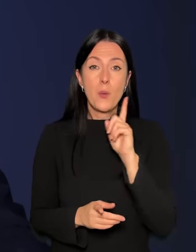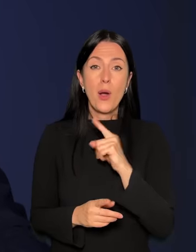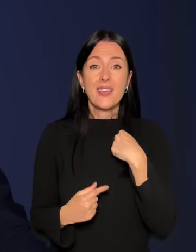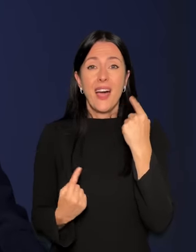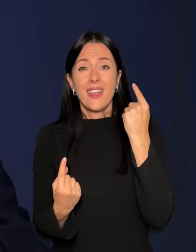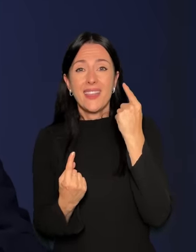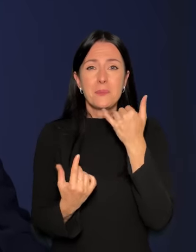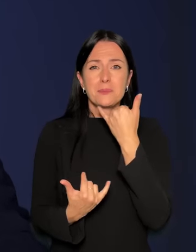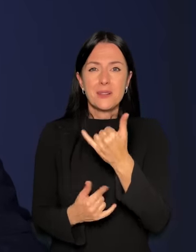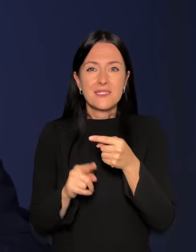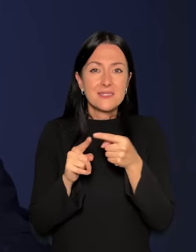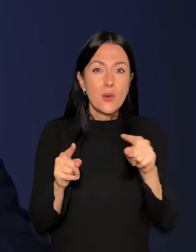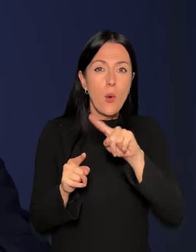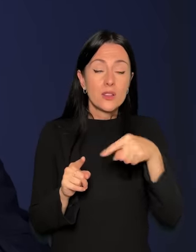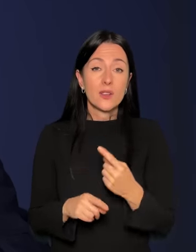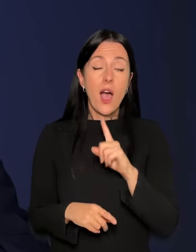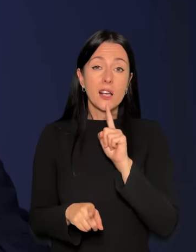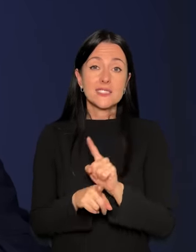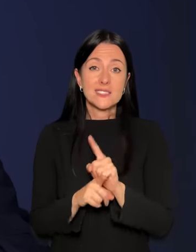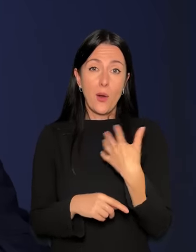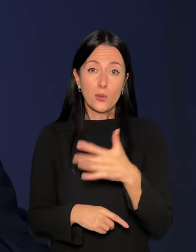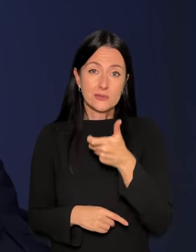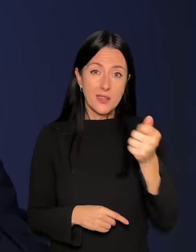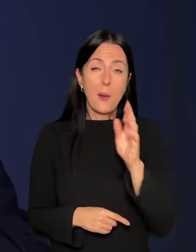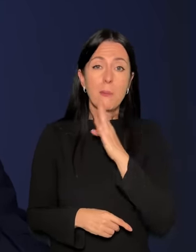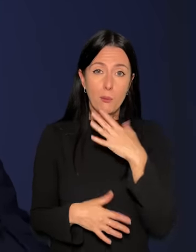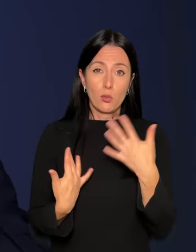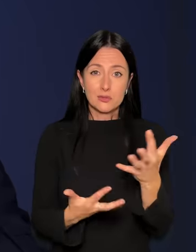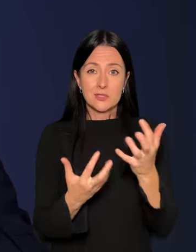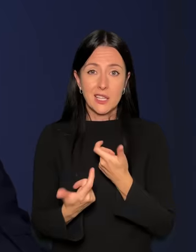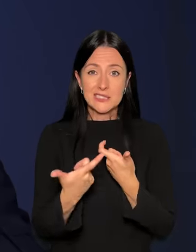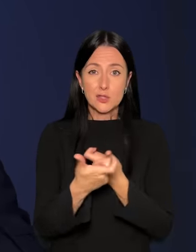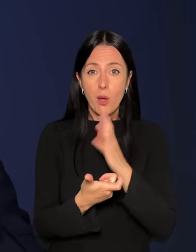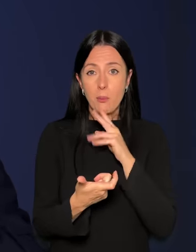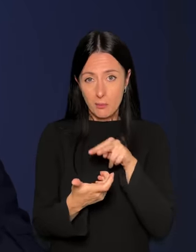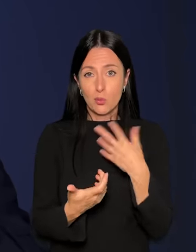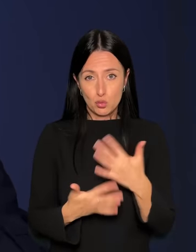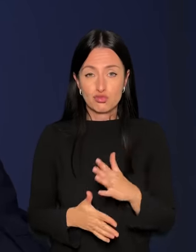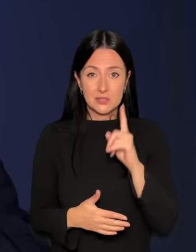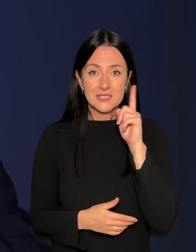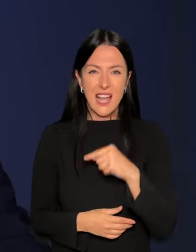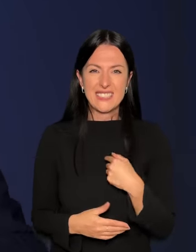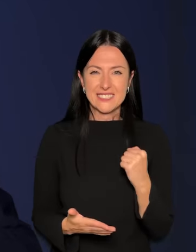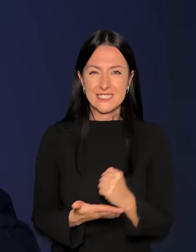While I was getting ready to call within an hour, my sister messaged that they had already sent screenshots to mom, and mom had found out.